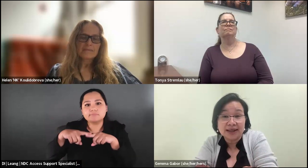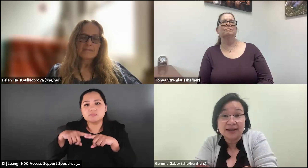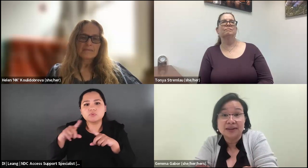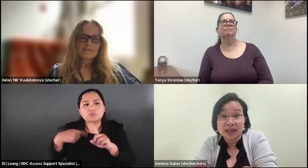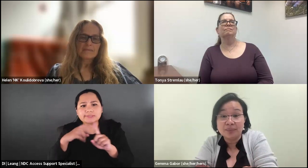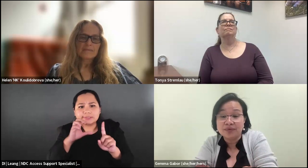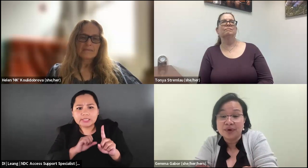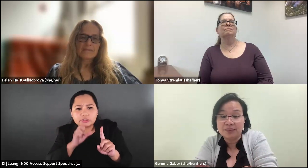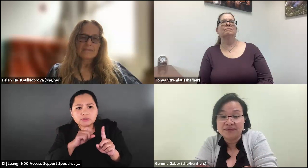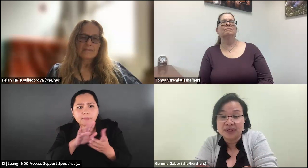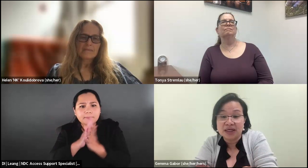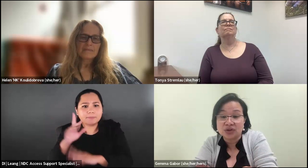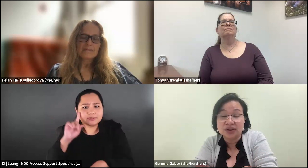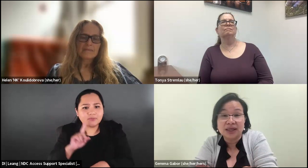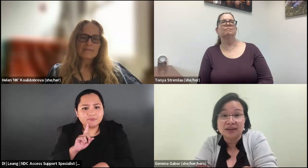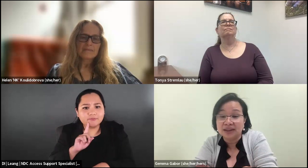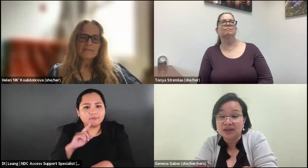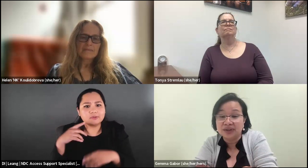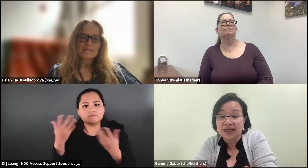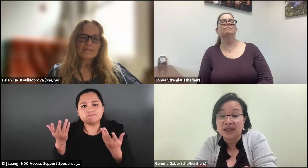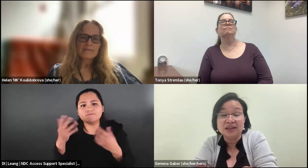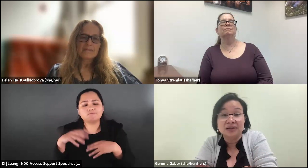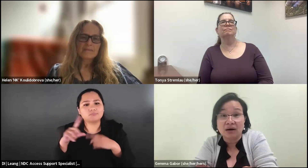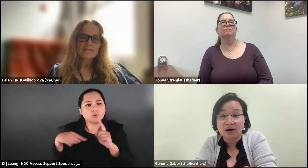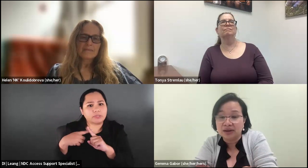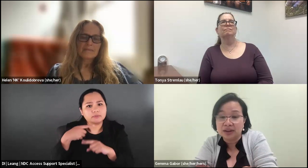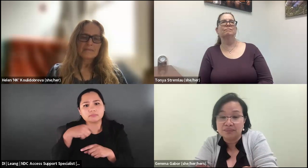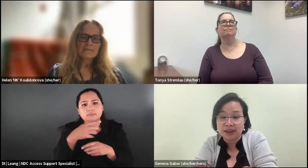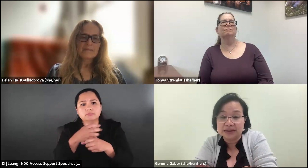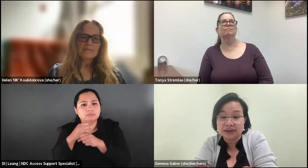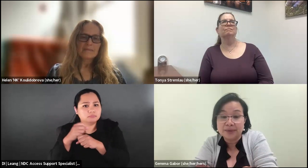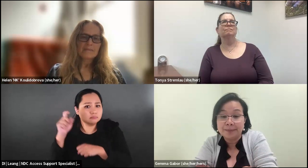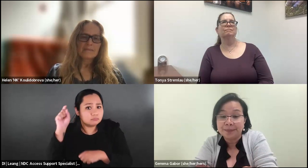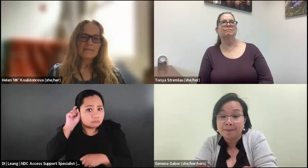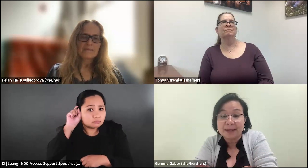and the type of amplification, like the hearing aid, the cochlear implant.